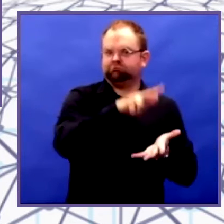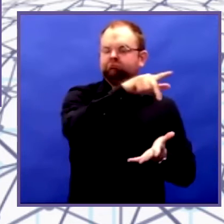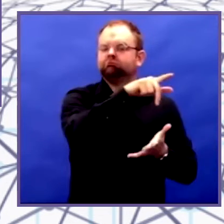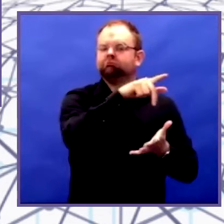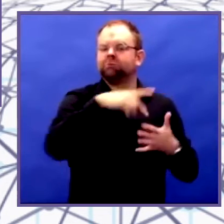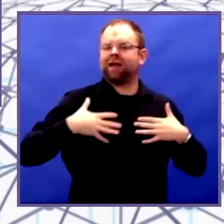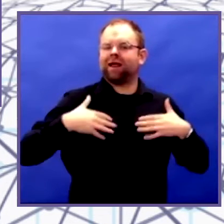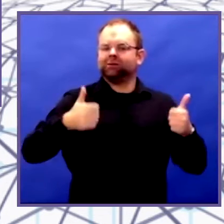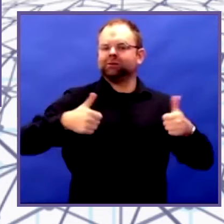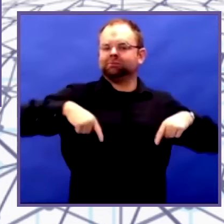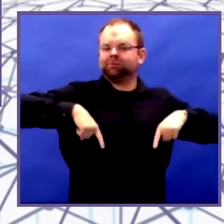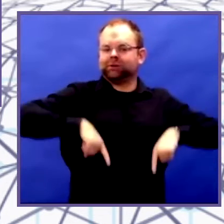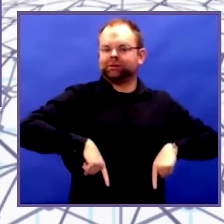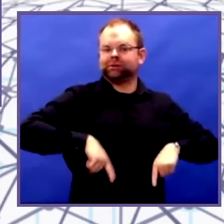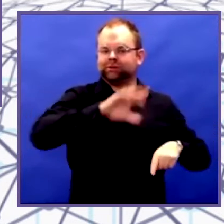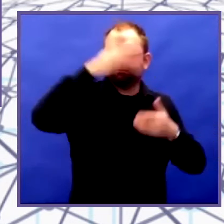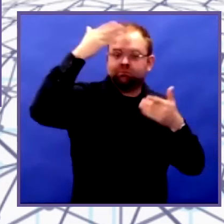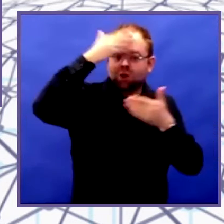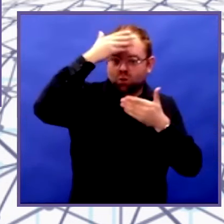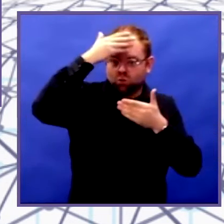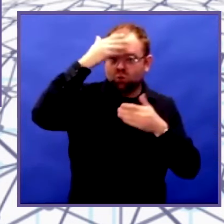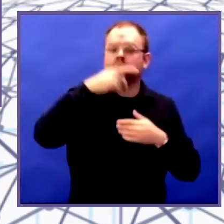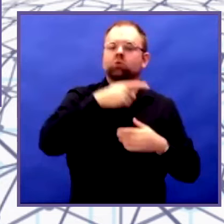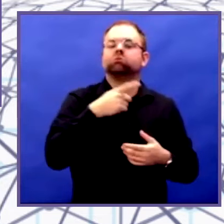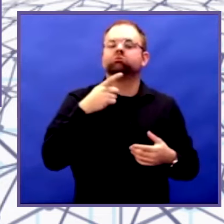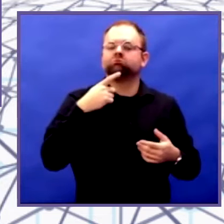just this morning to go ahead with procurement.